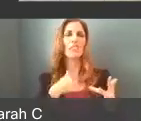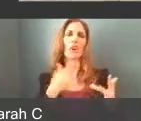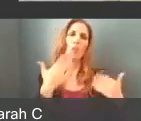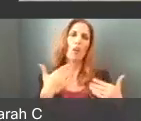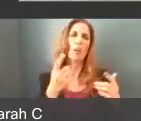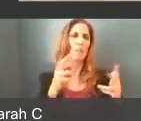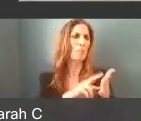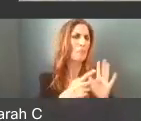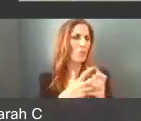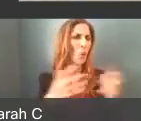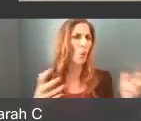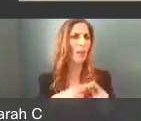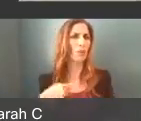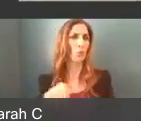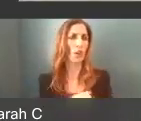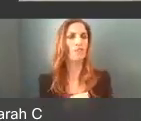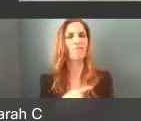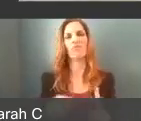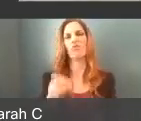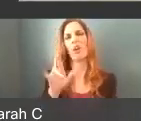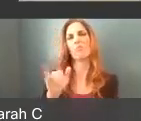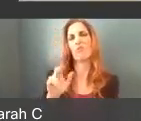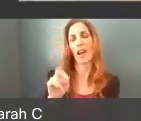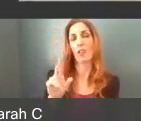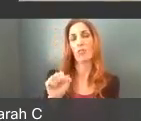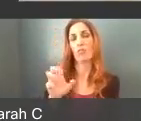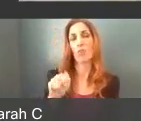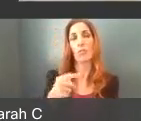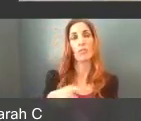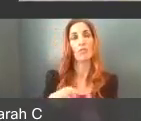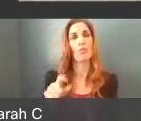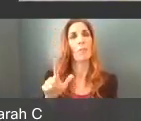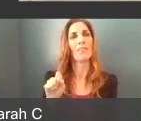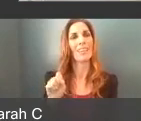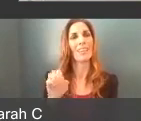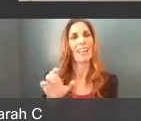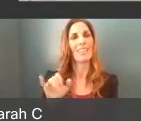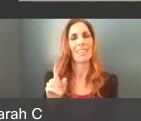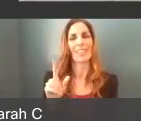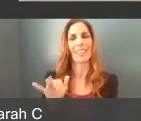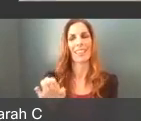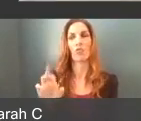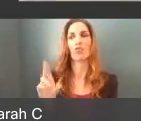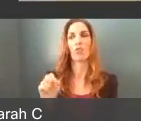And that's from Ryan Rosen, co-owner of the Leslie Rosen Catering. And "when I received